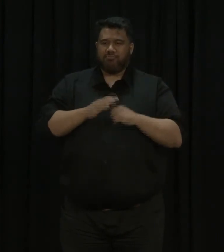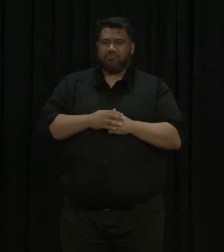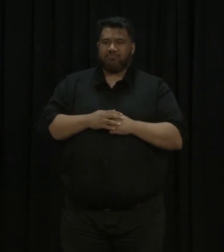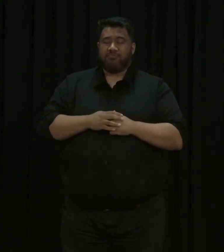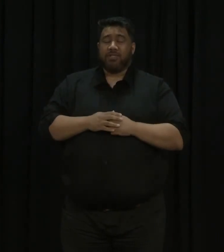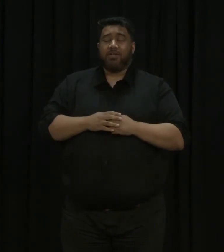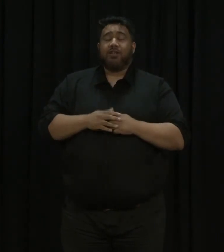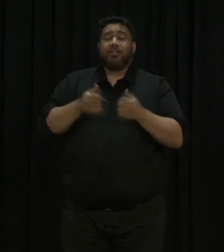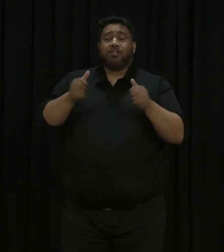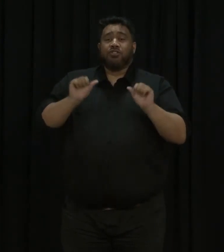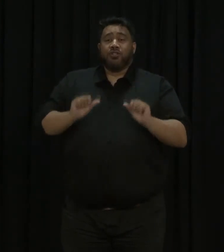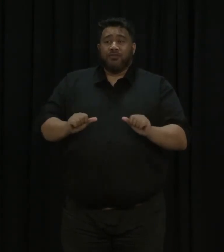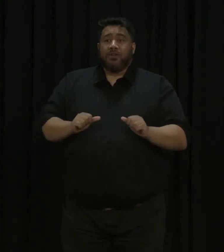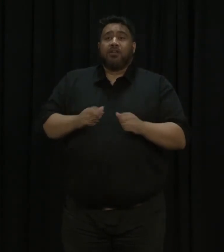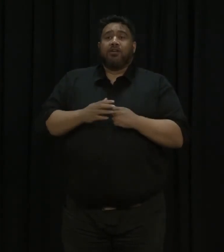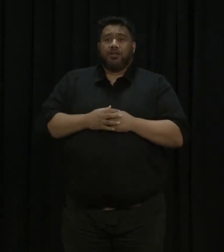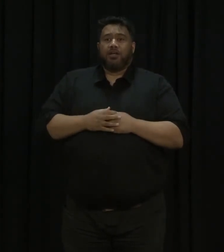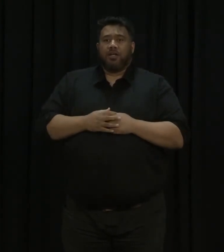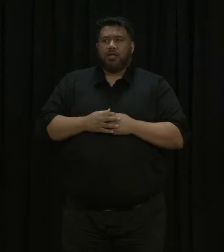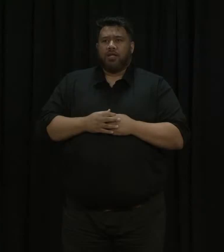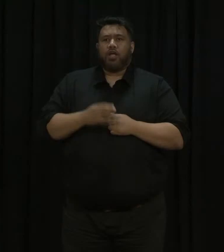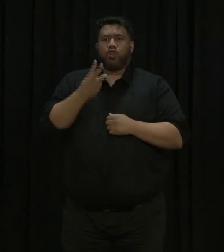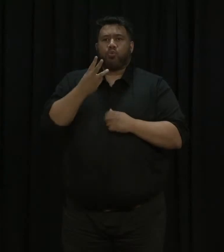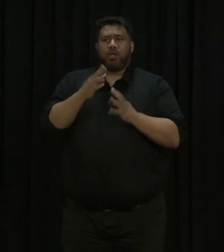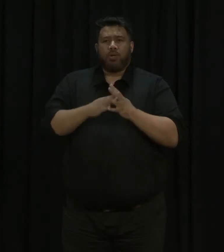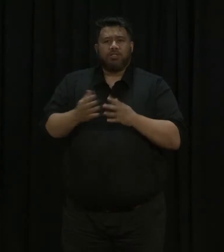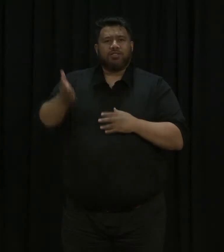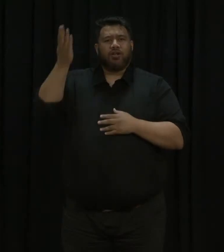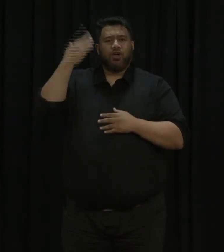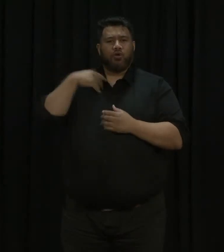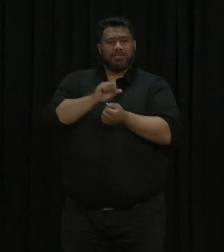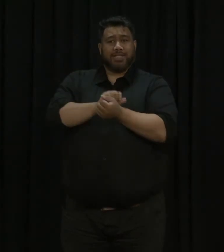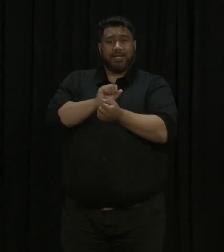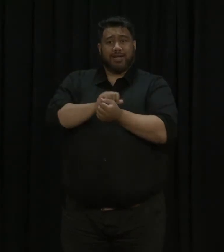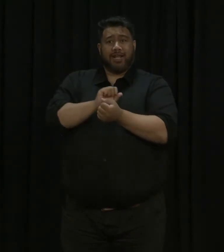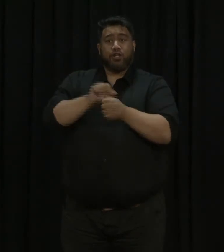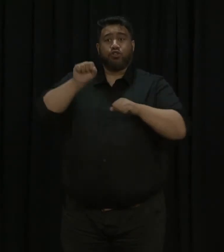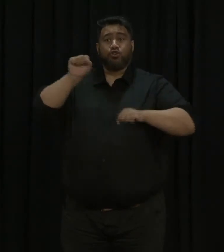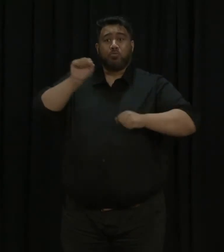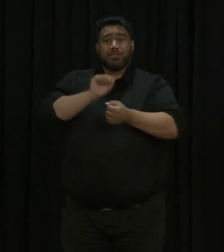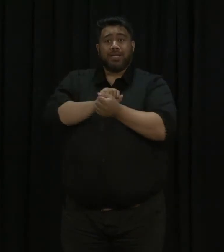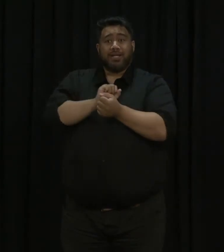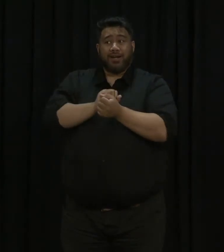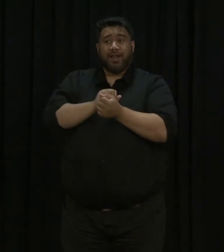There will be one exemption process and everybody will have to follow it. To more positive note, it's going to be three weeks on